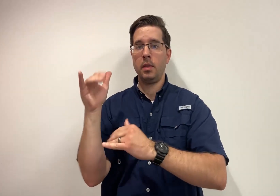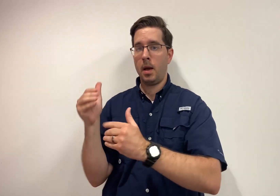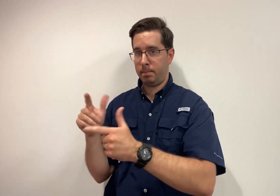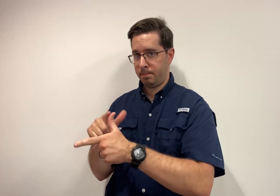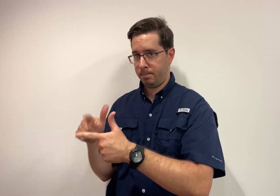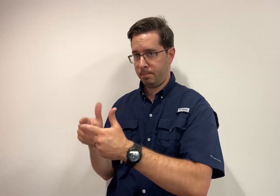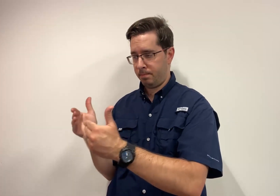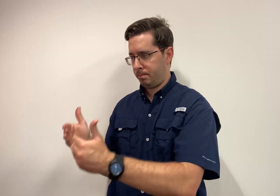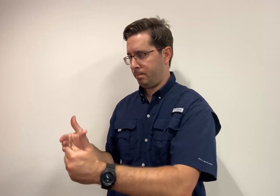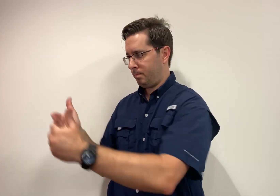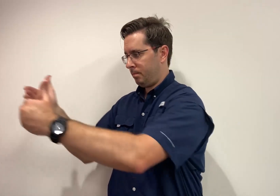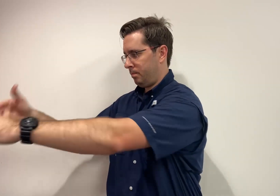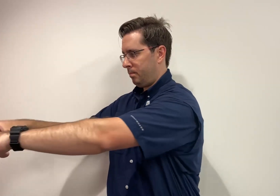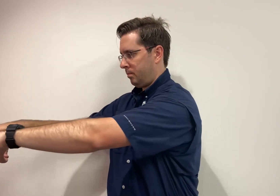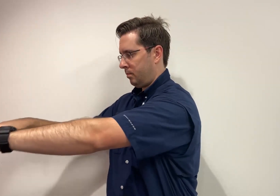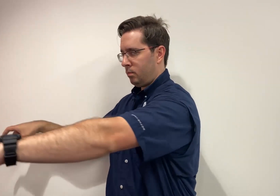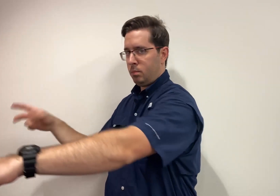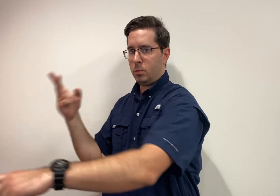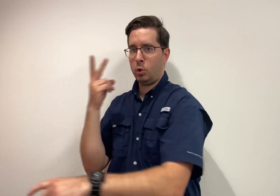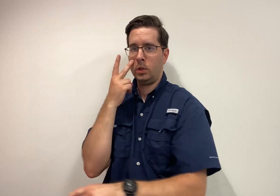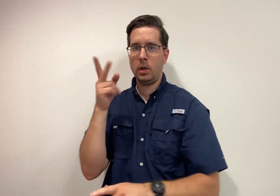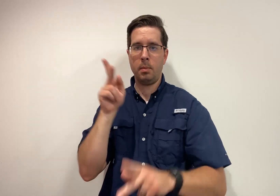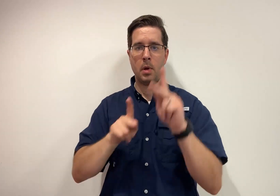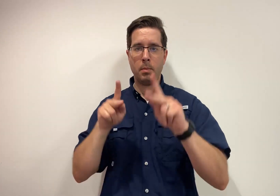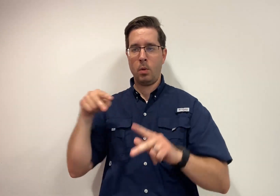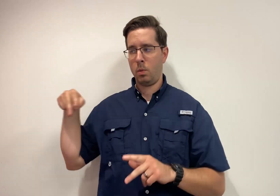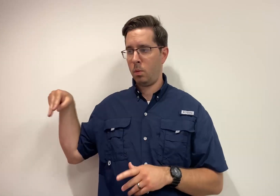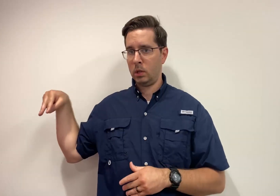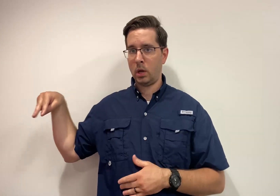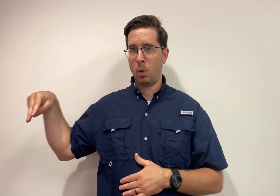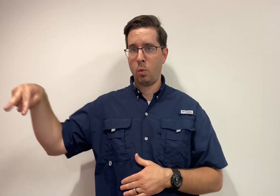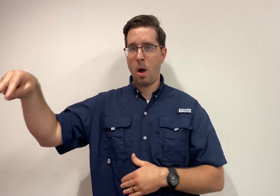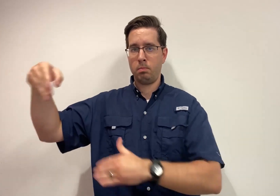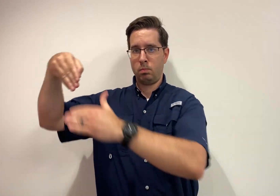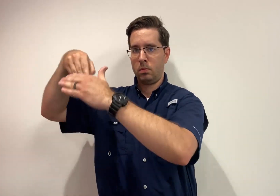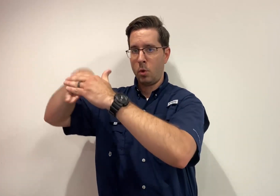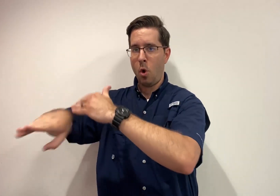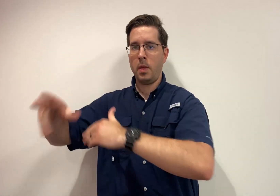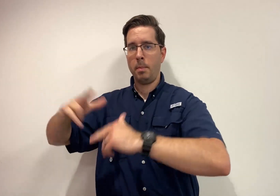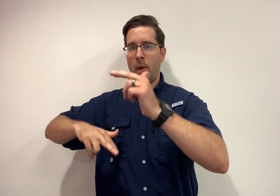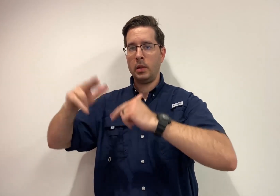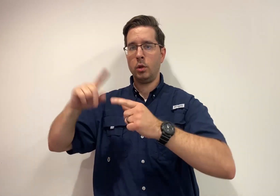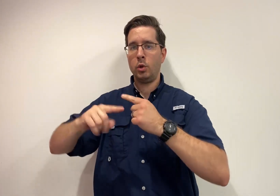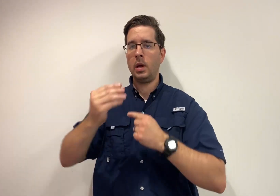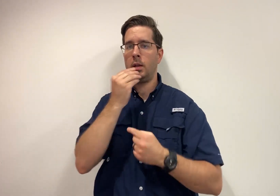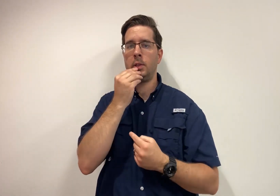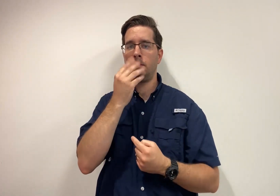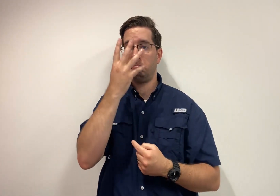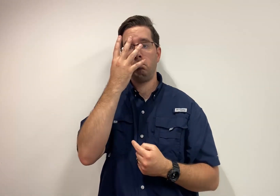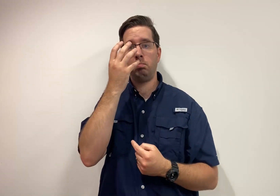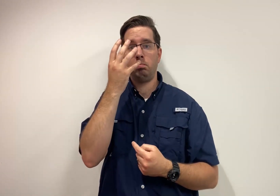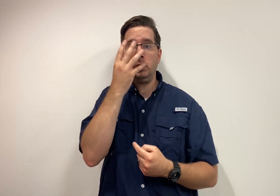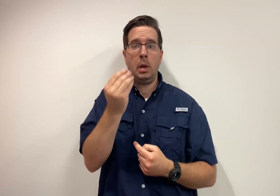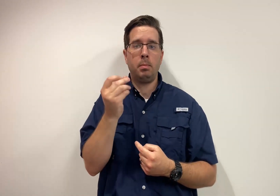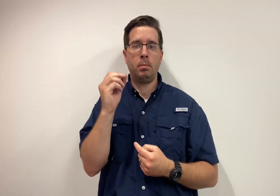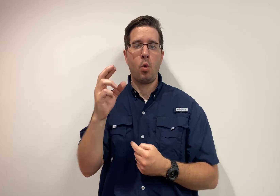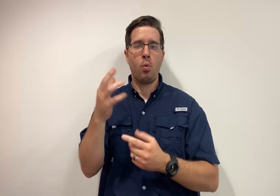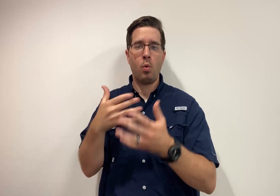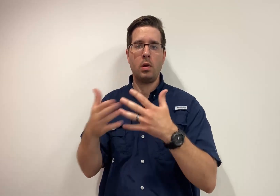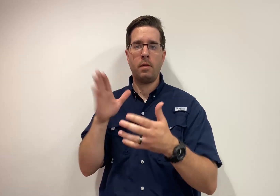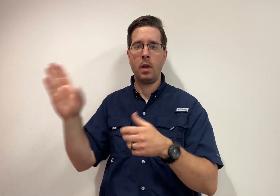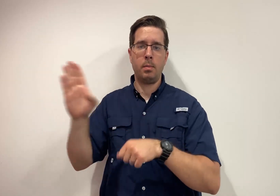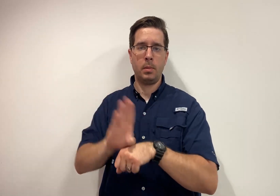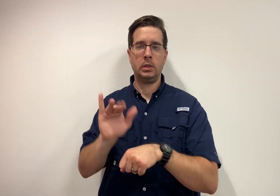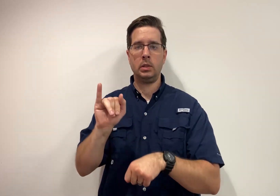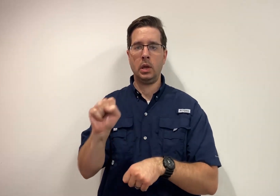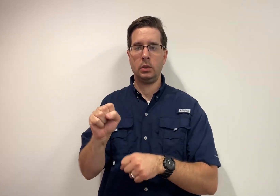people walking on sidewalks (SW) going into buildings to eat, shop, sleep, or whatever their business is.